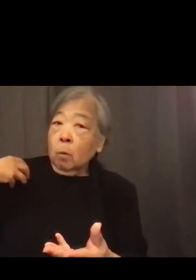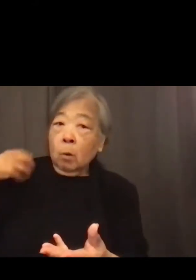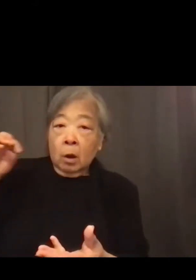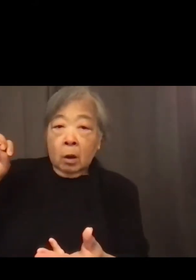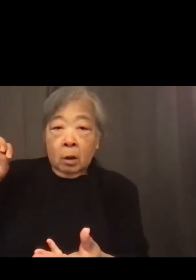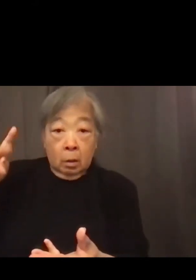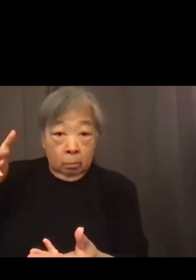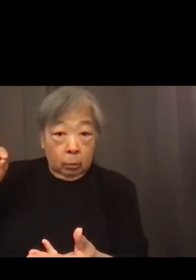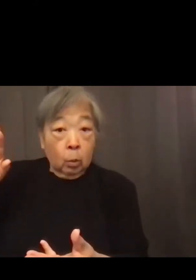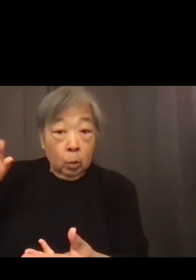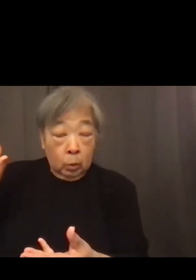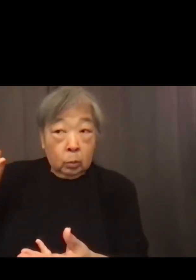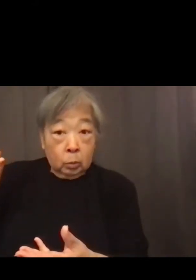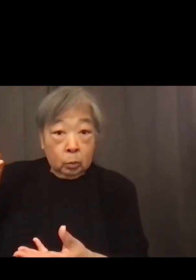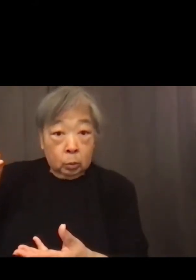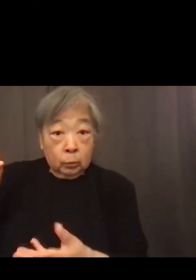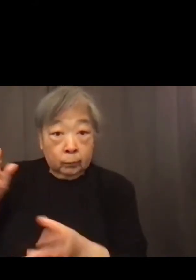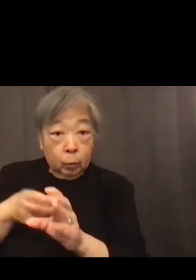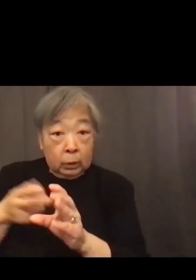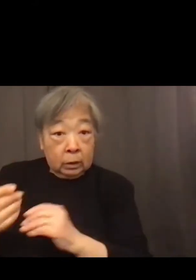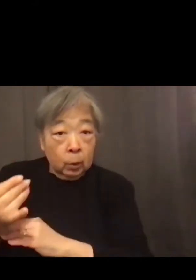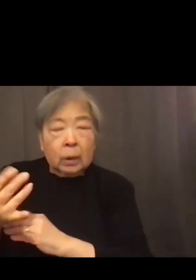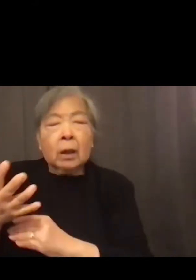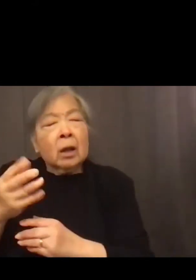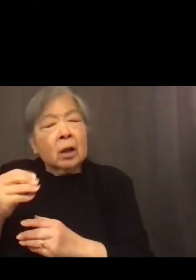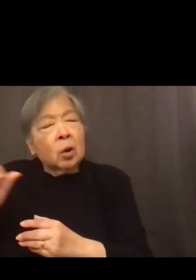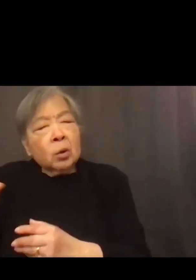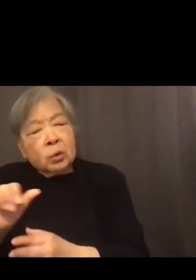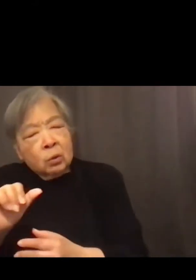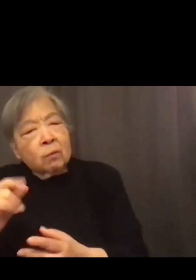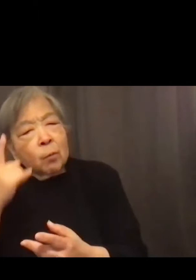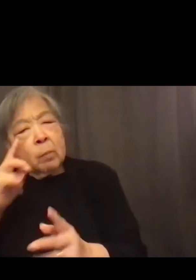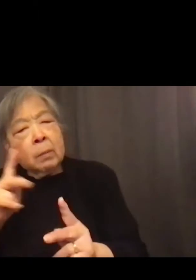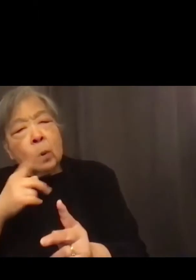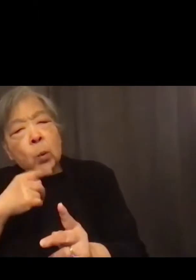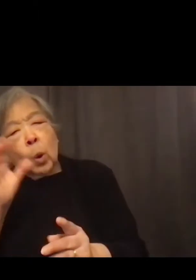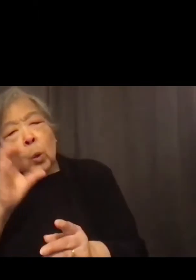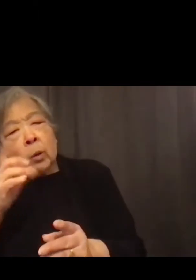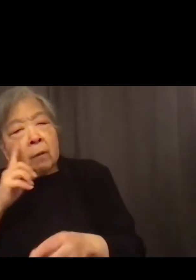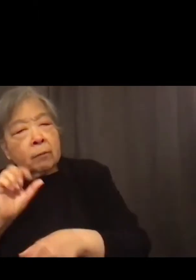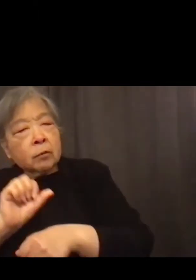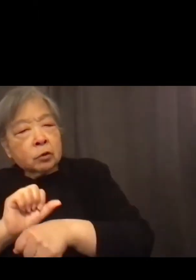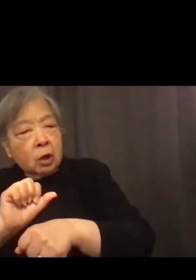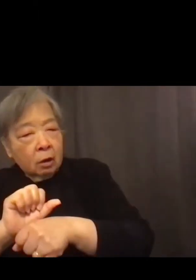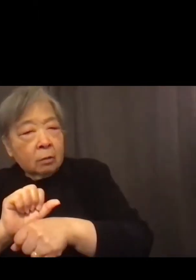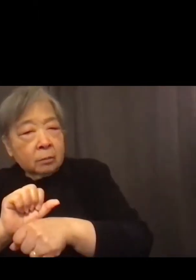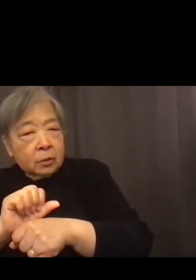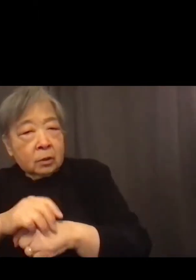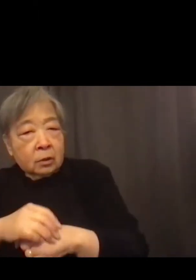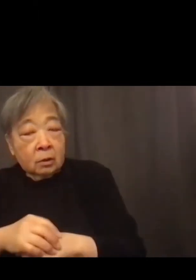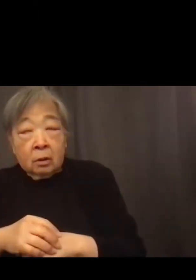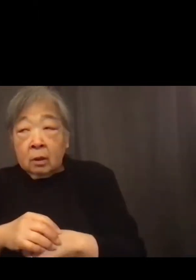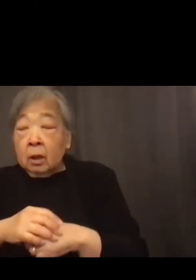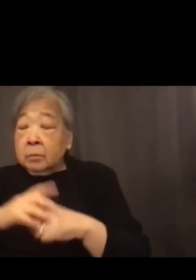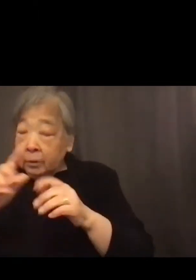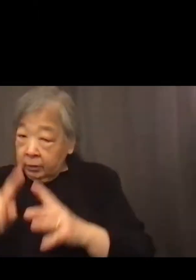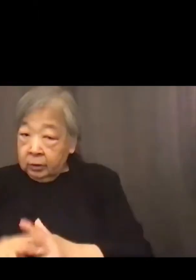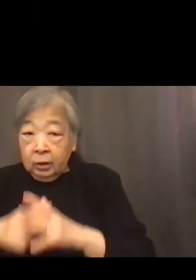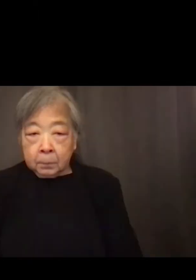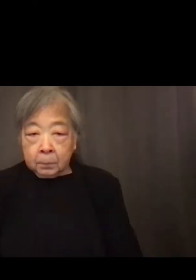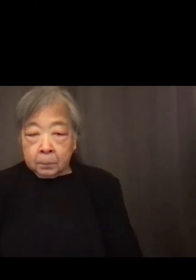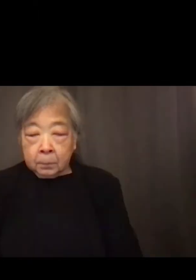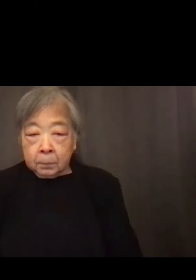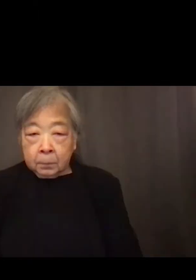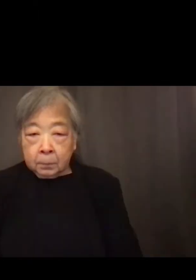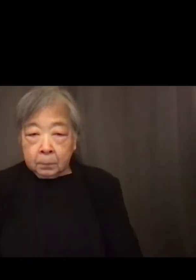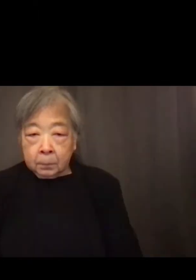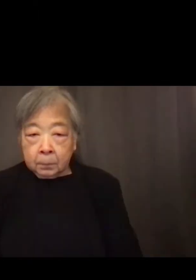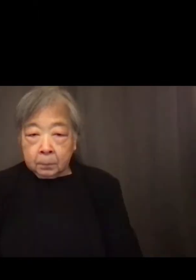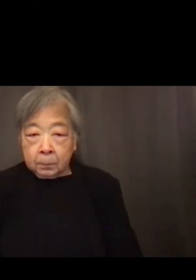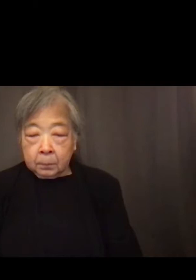or for folks looking for jobs as we go through this Let me fire up our PowerPoint Come on!